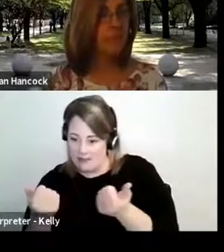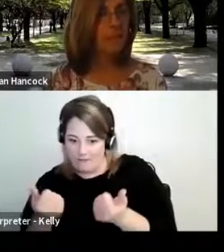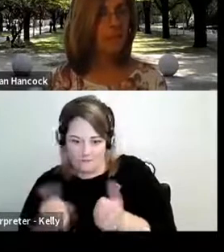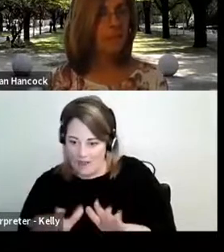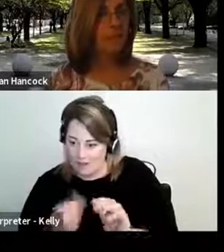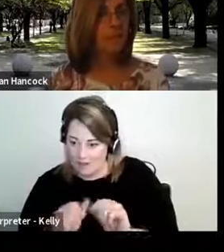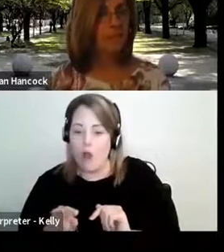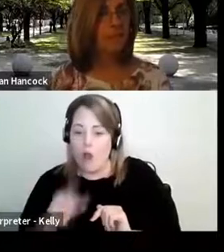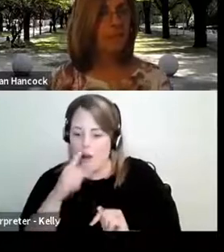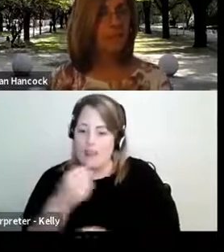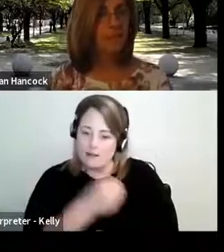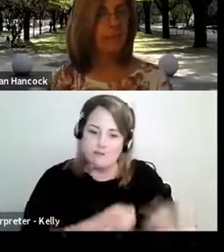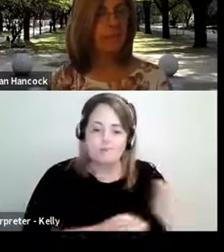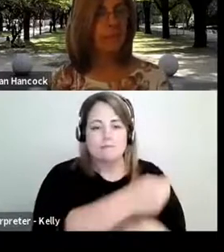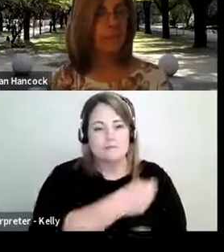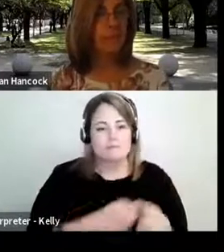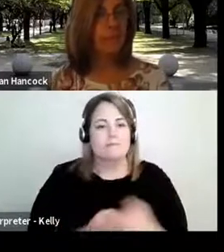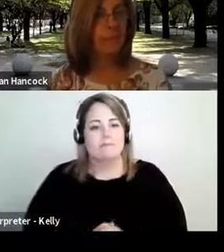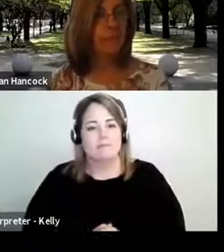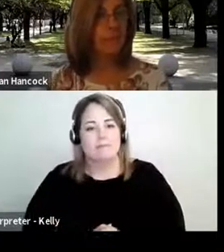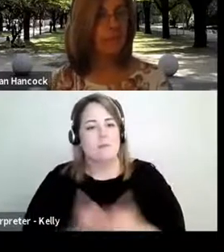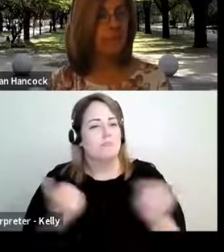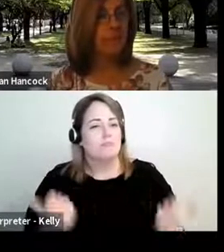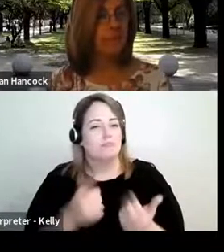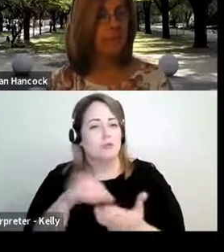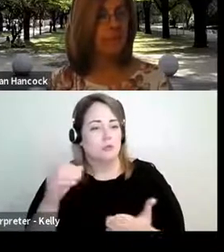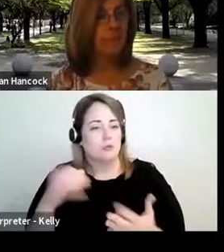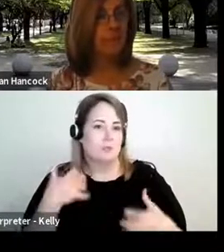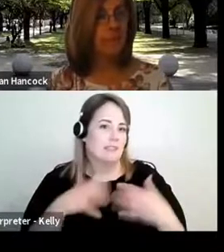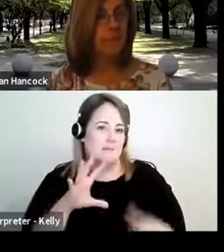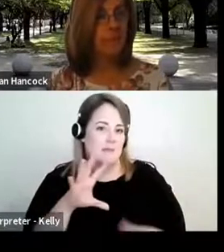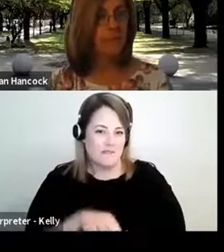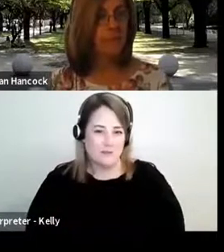materials for us who are keen to be involved. DEBBIE: Who are ready to step up? Thank you. Now,